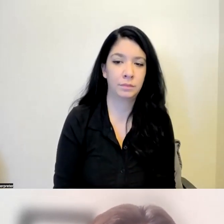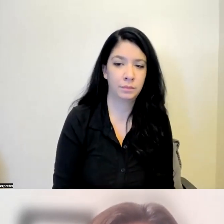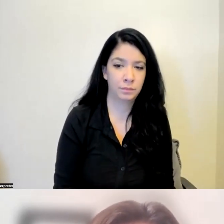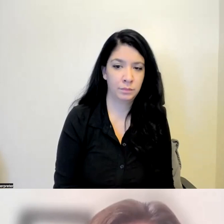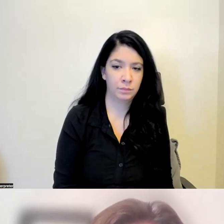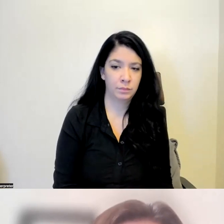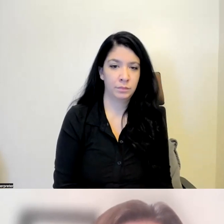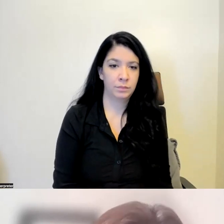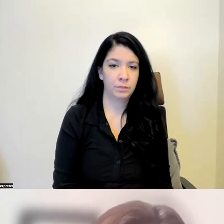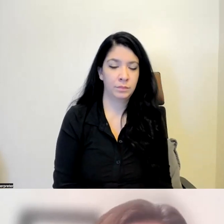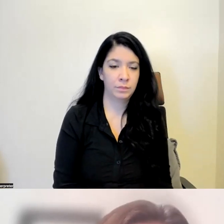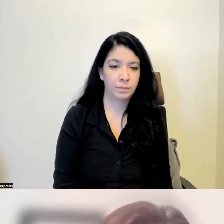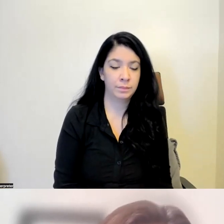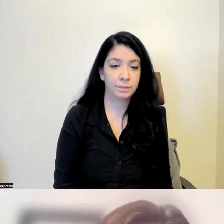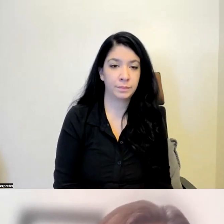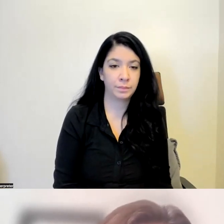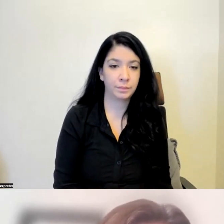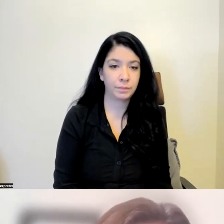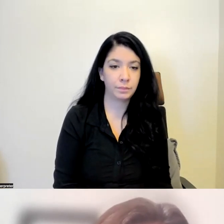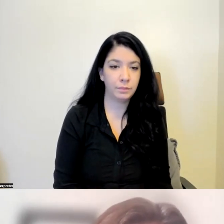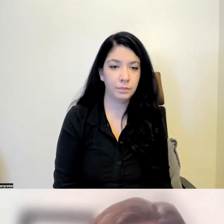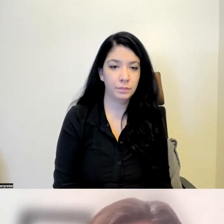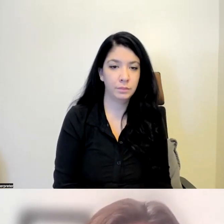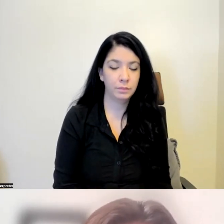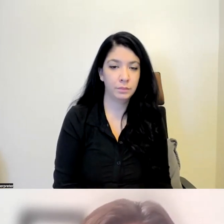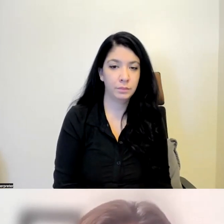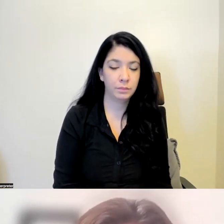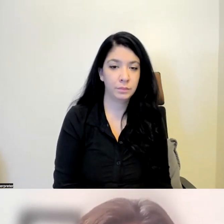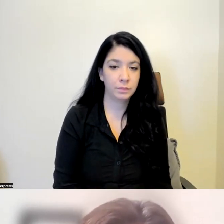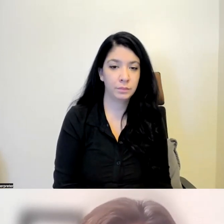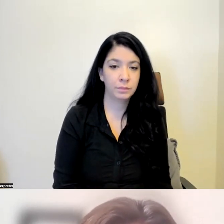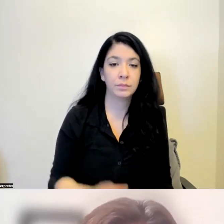the person making the request. >> CLAUDIA CENTER: So, you know, our